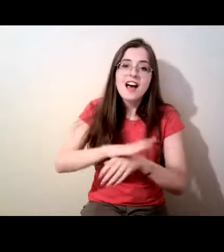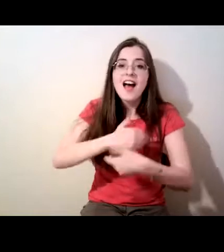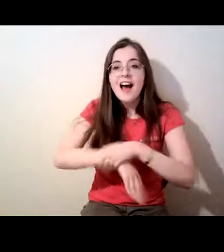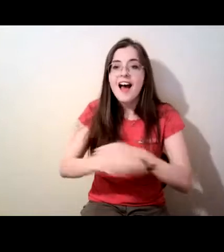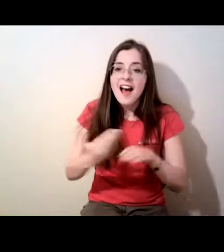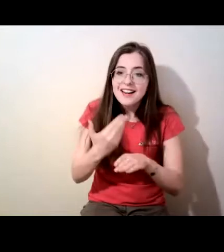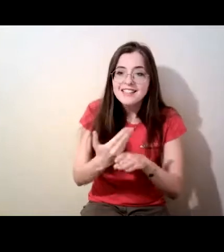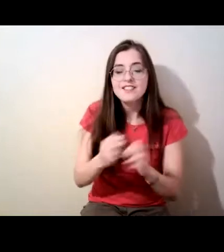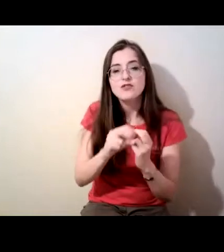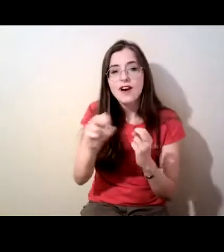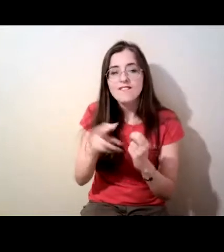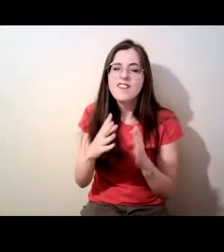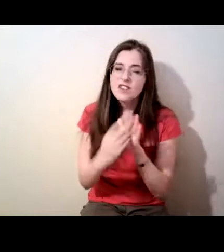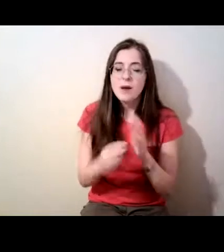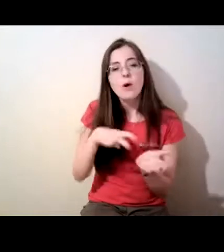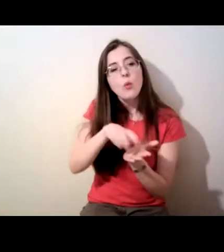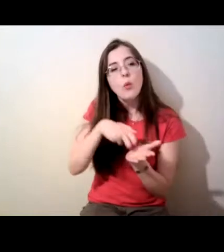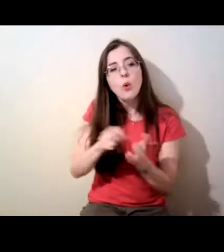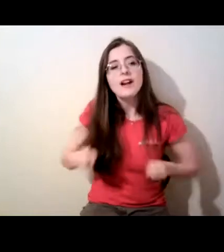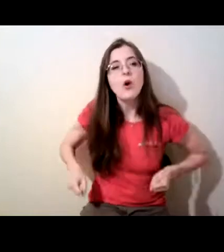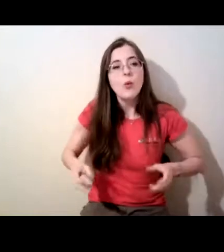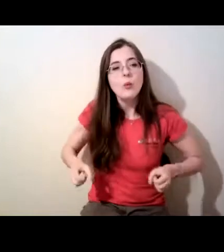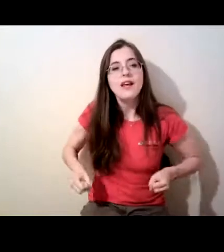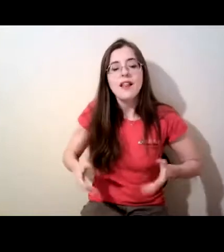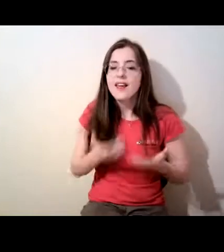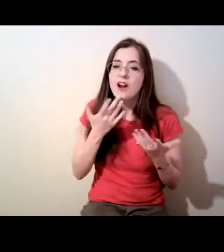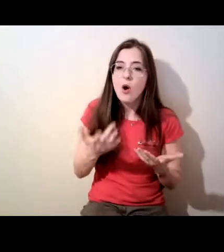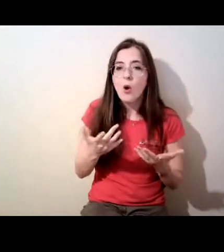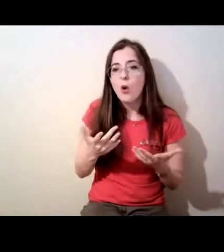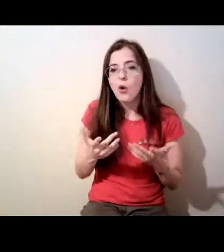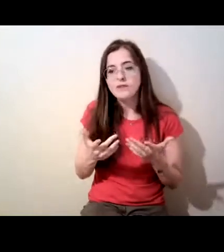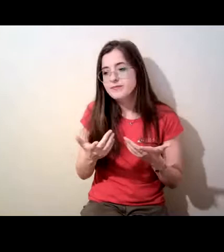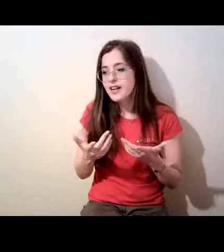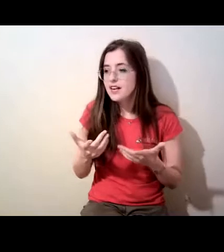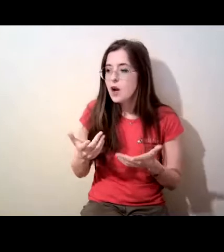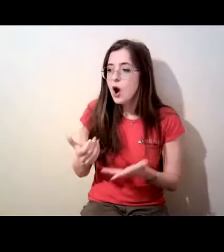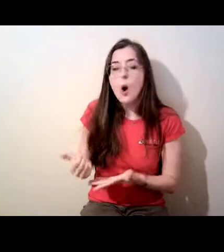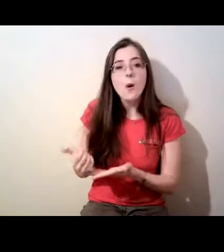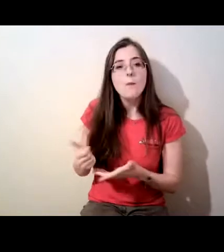for example or using a different any kind of form of mobility aid or all the different types